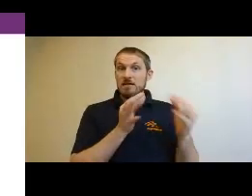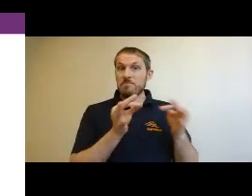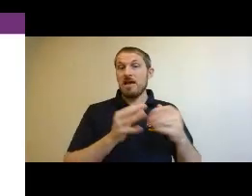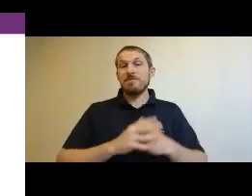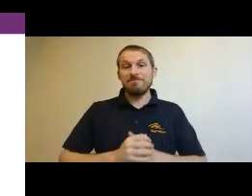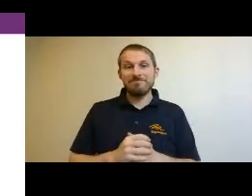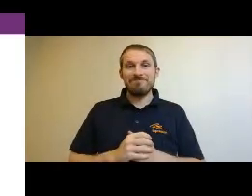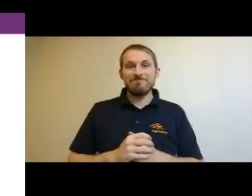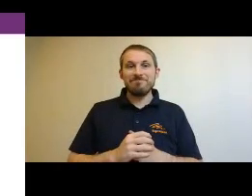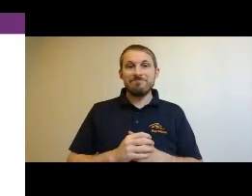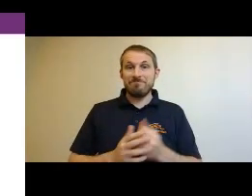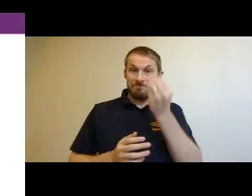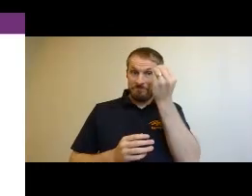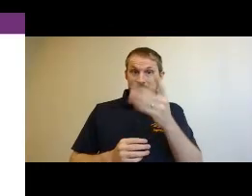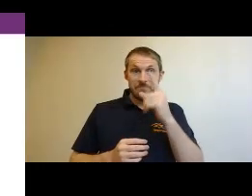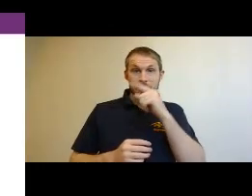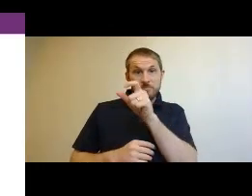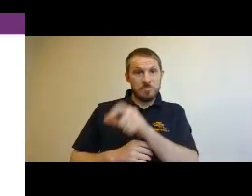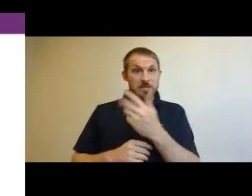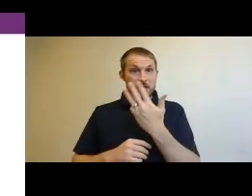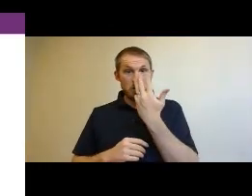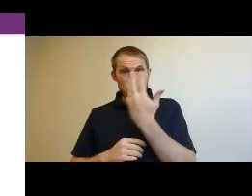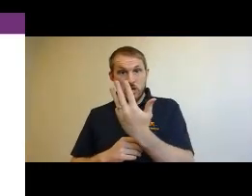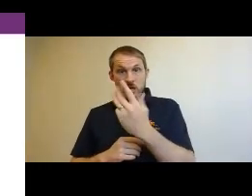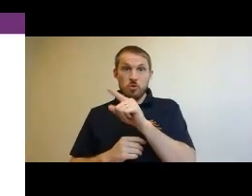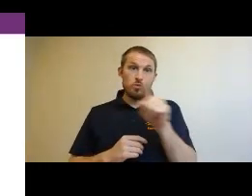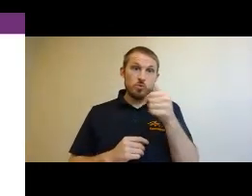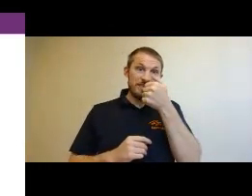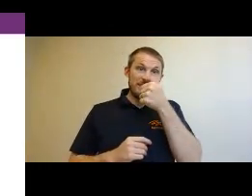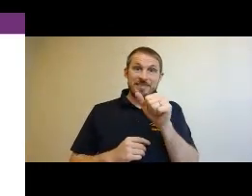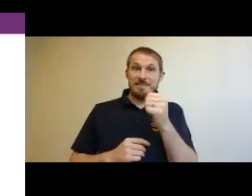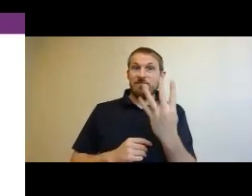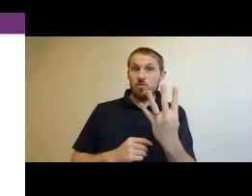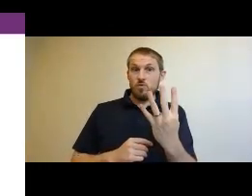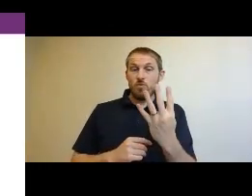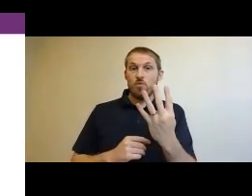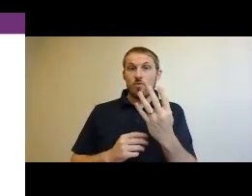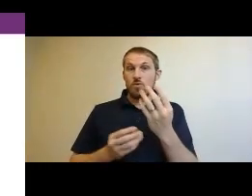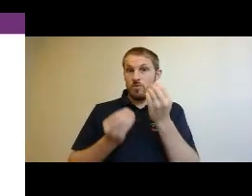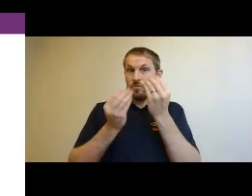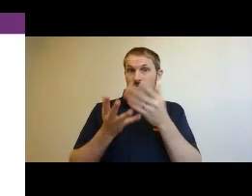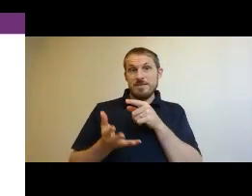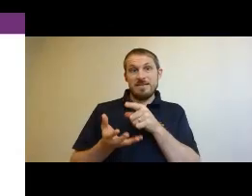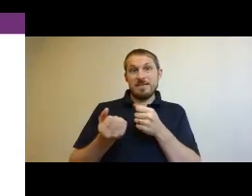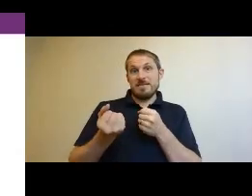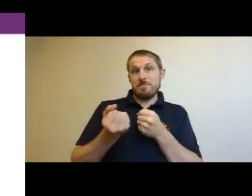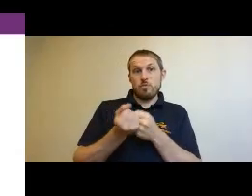For people aged nine to 64, this support sits under what we call community connections.